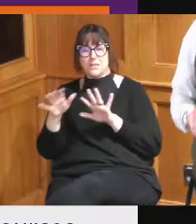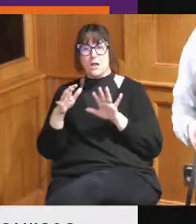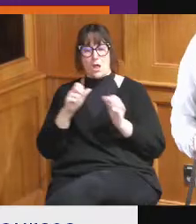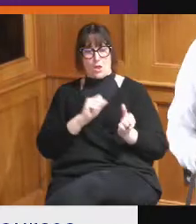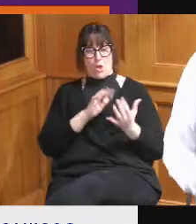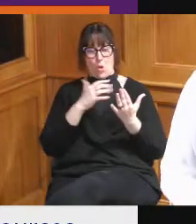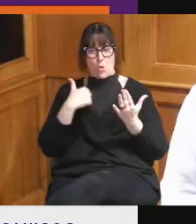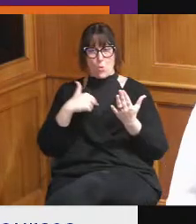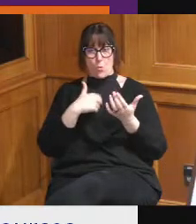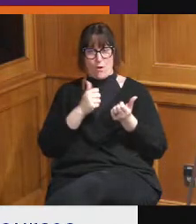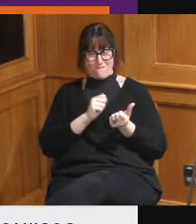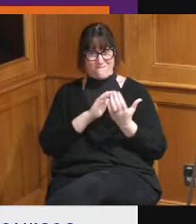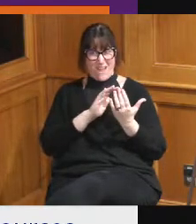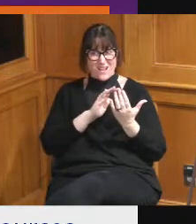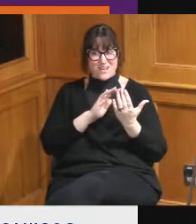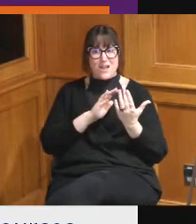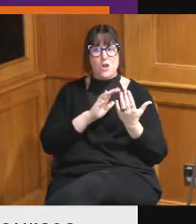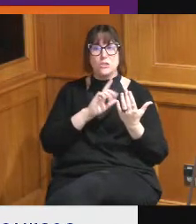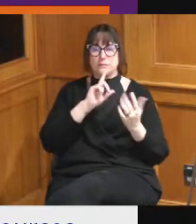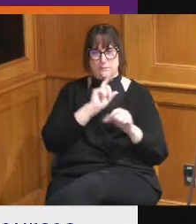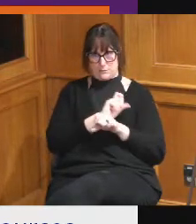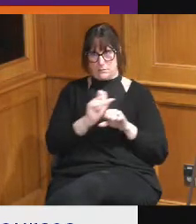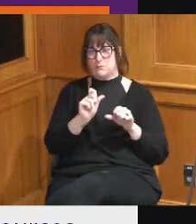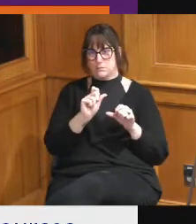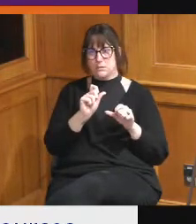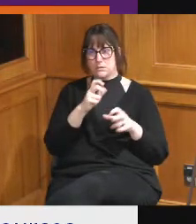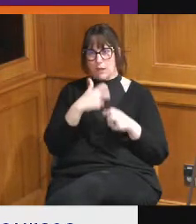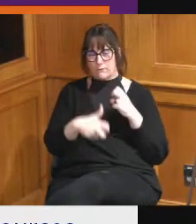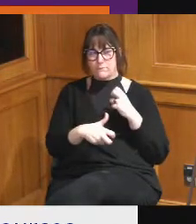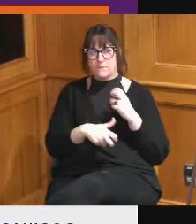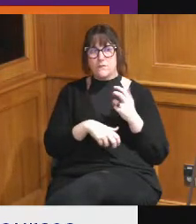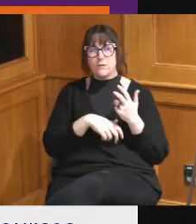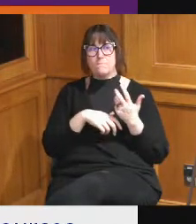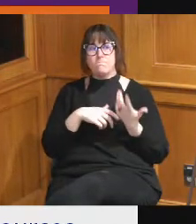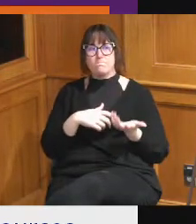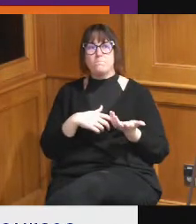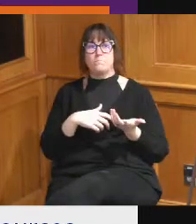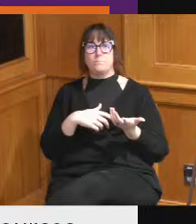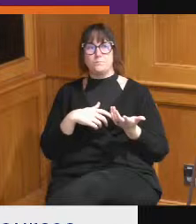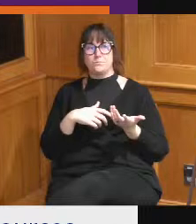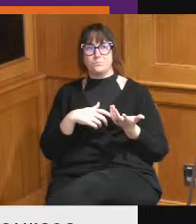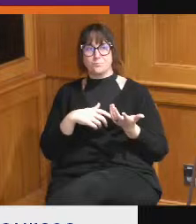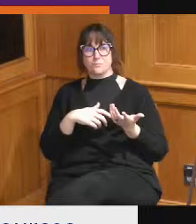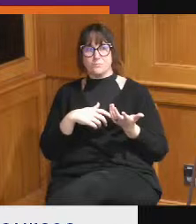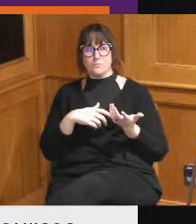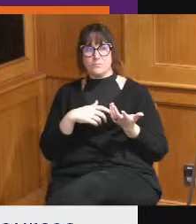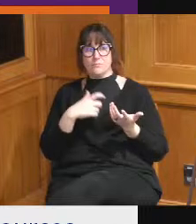real they really haven't debated and and some and some recently like Insurance have gone up